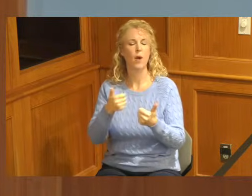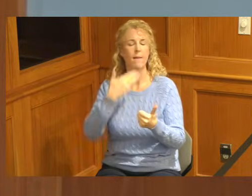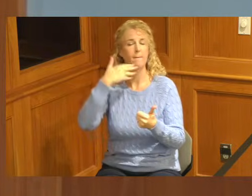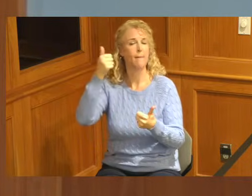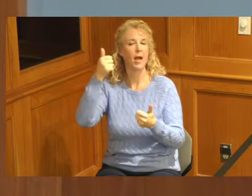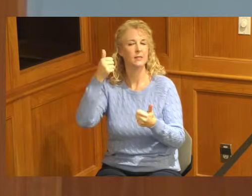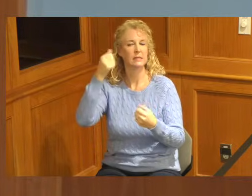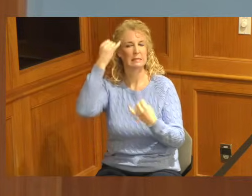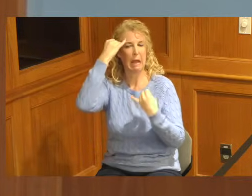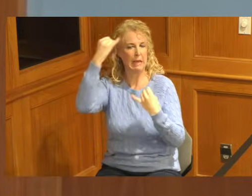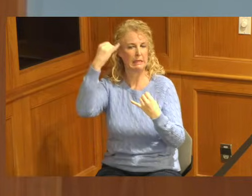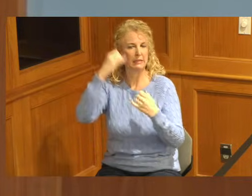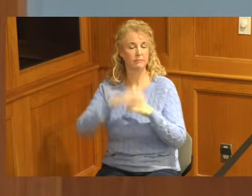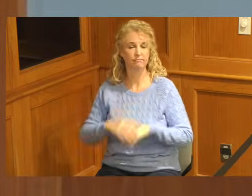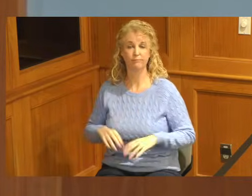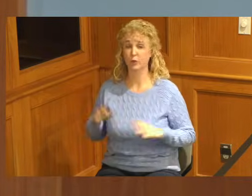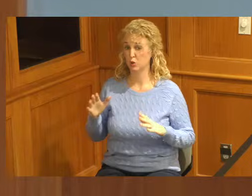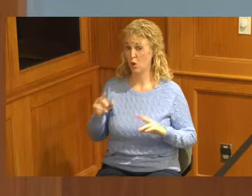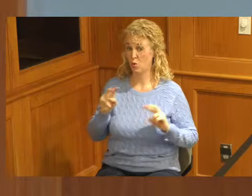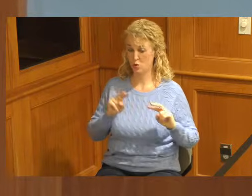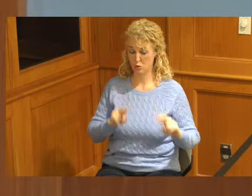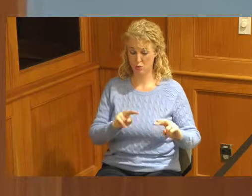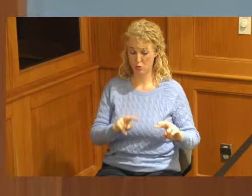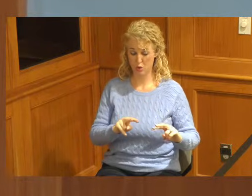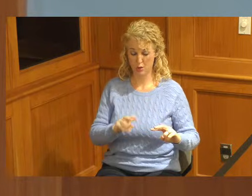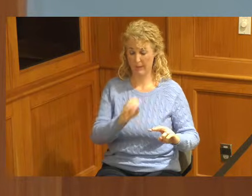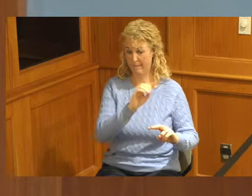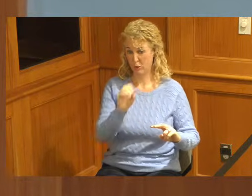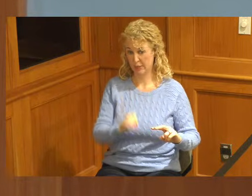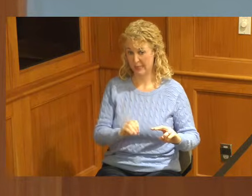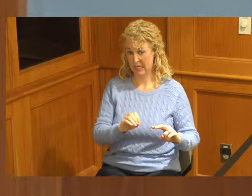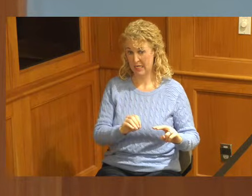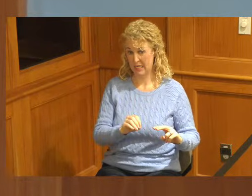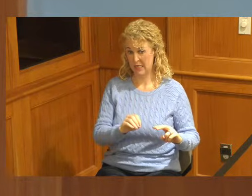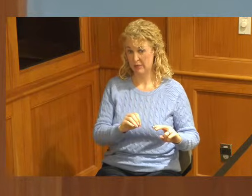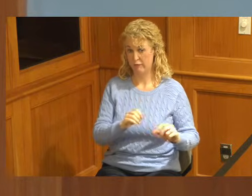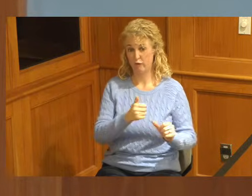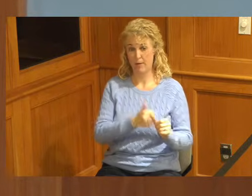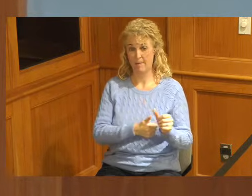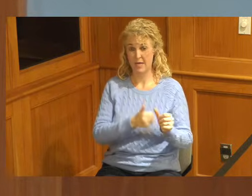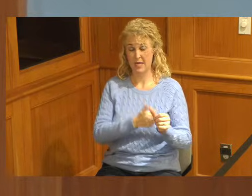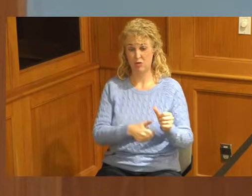needed and how to do it. And so as you look at the percentage of contribution from each entity,